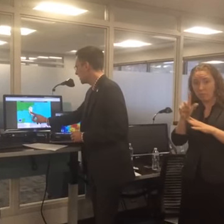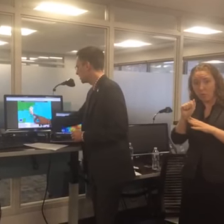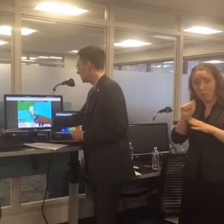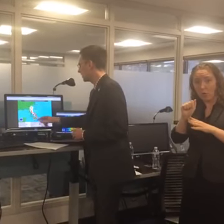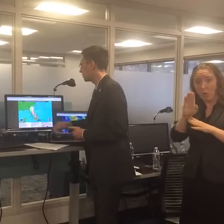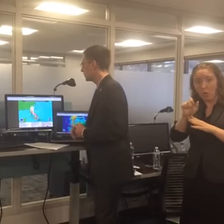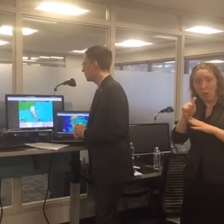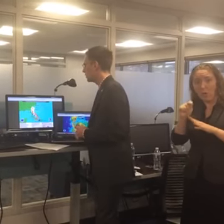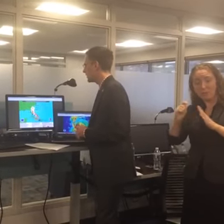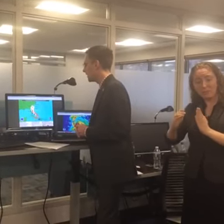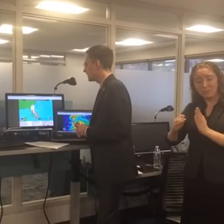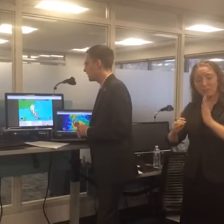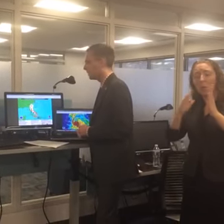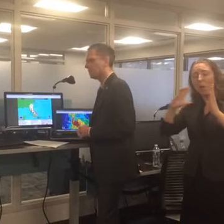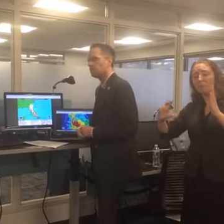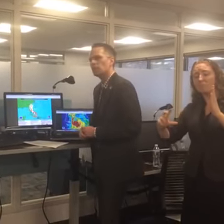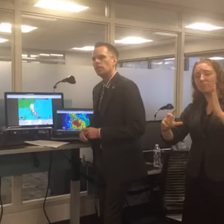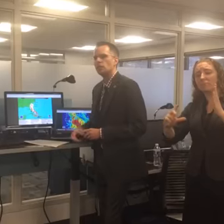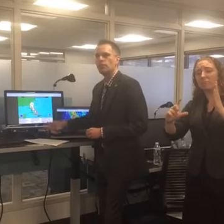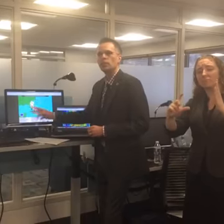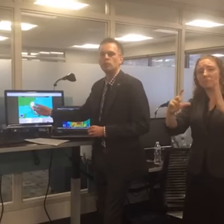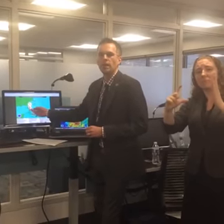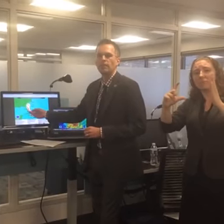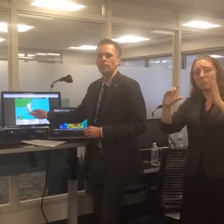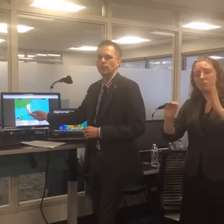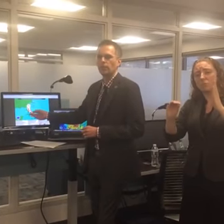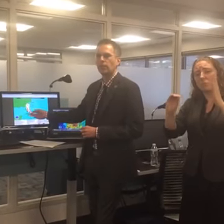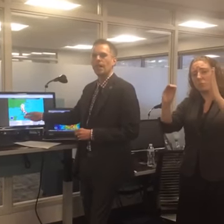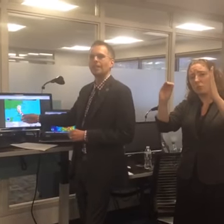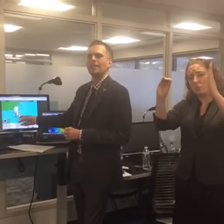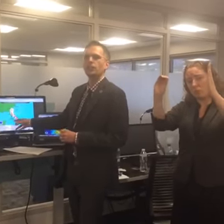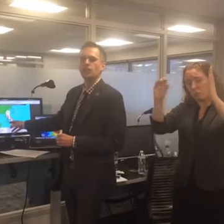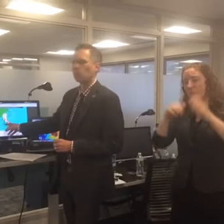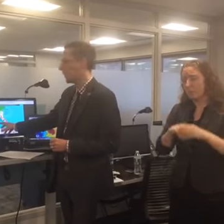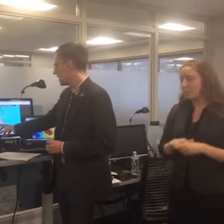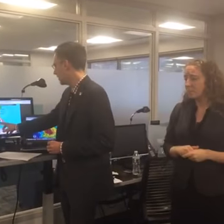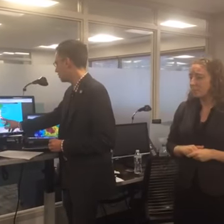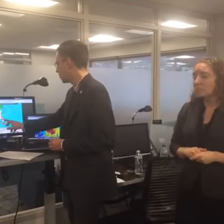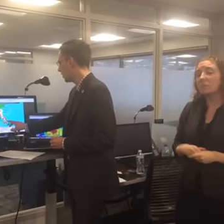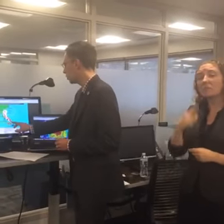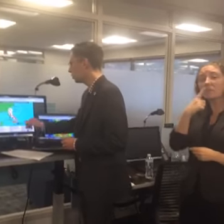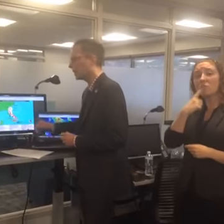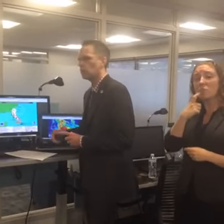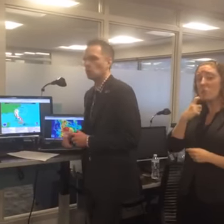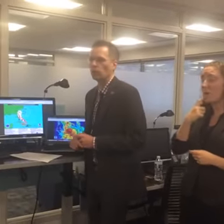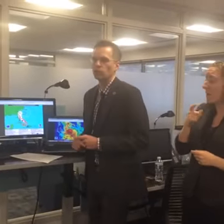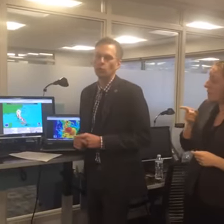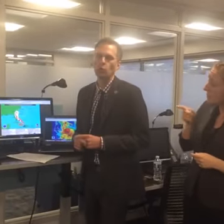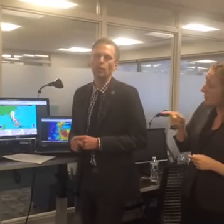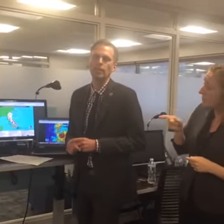peninsula as we go into that timeframe. As you see on this graphic, the areas highlighted in red, where hurricane warnings are currently